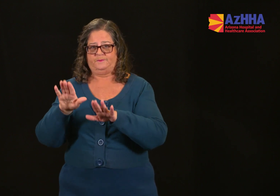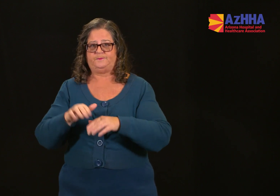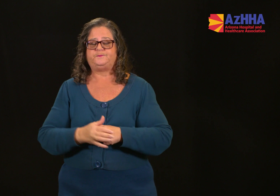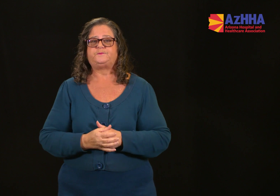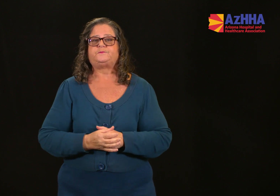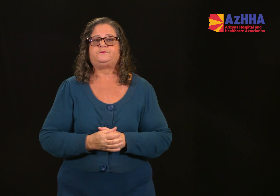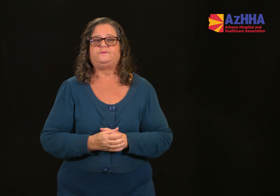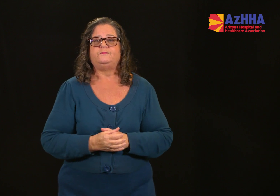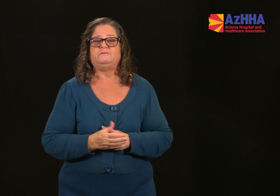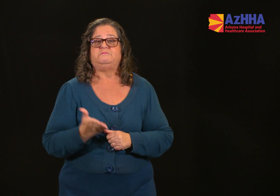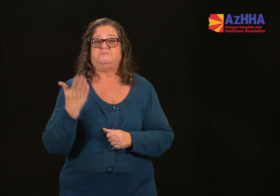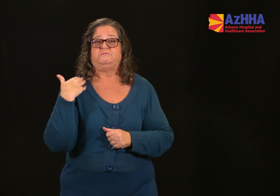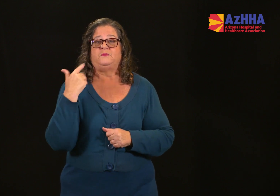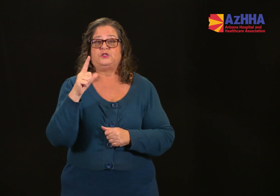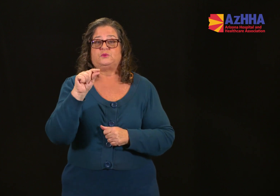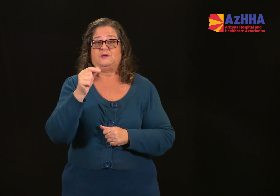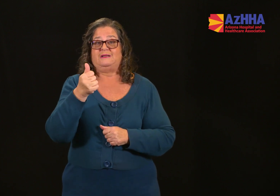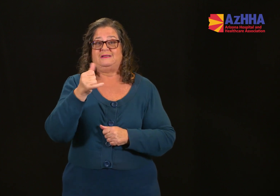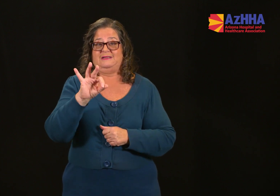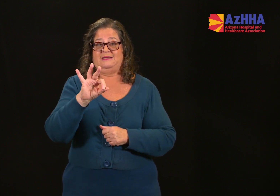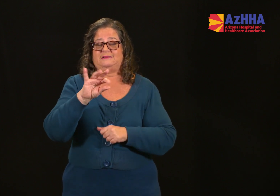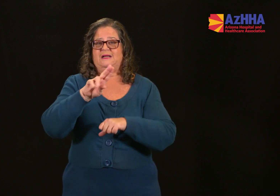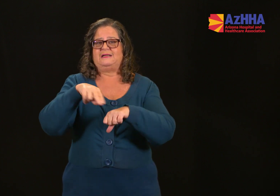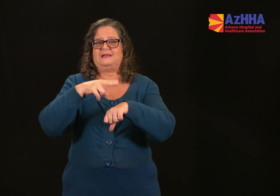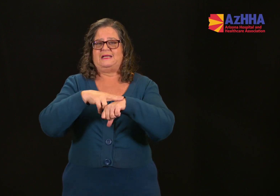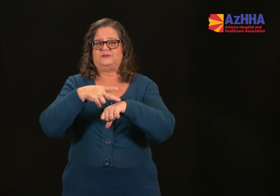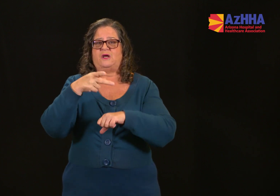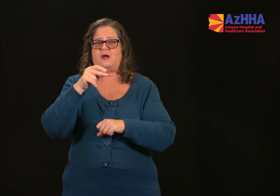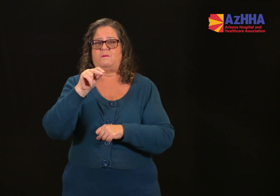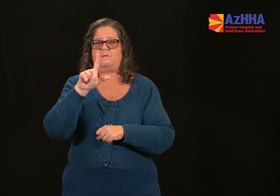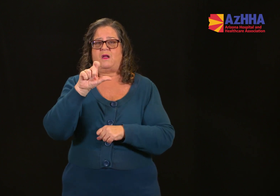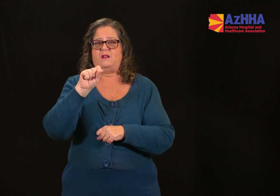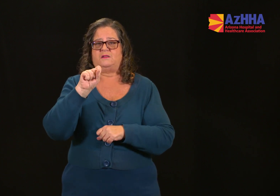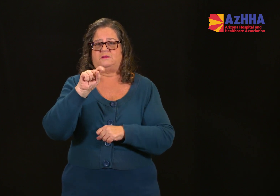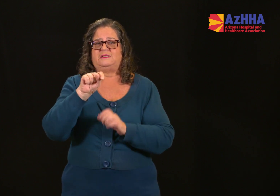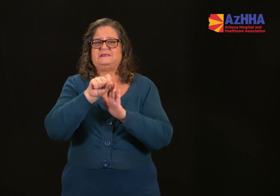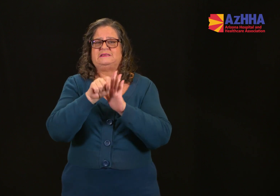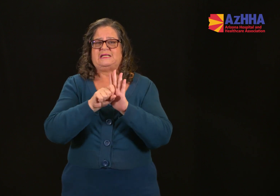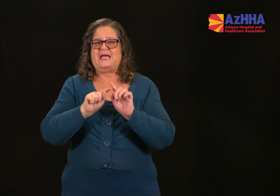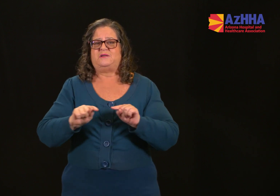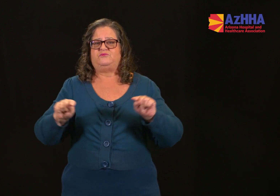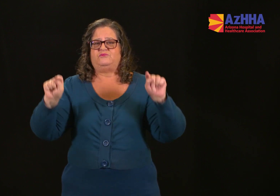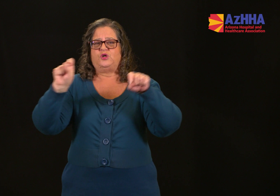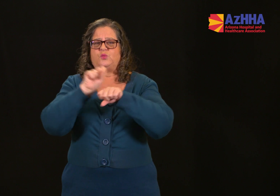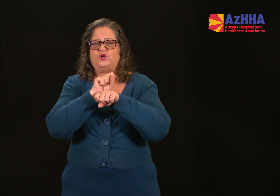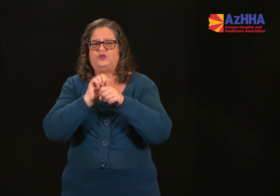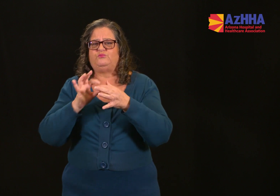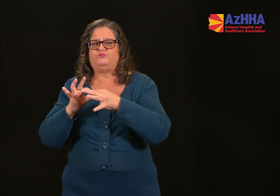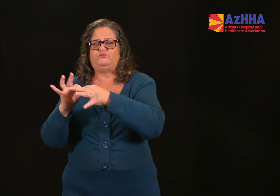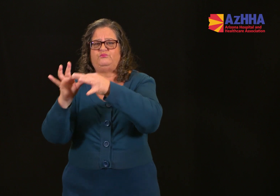In 2019, National POLST states worked to standardize the form with the intent